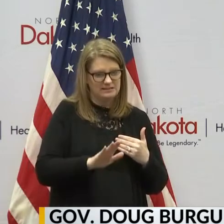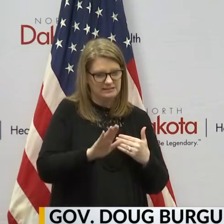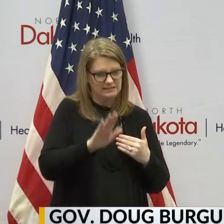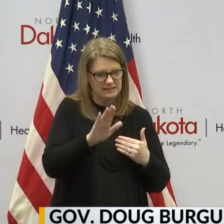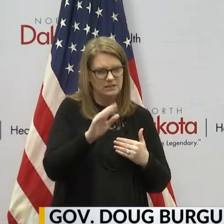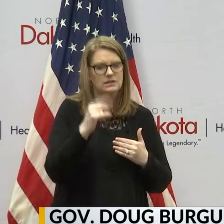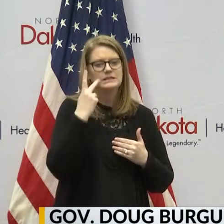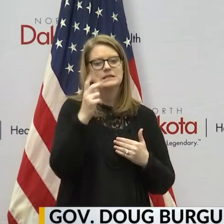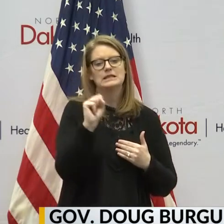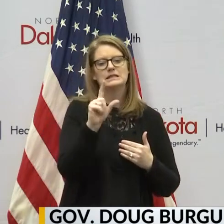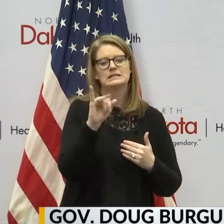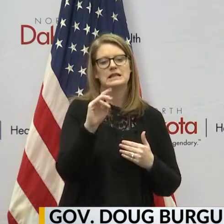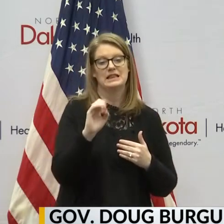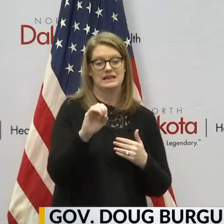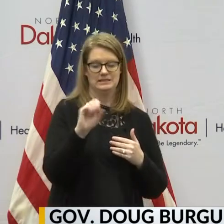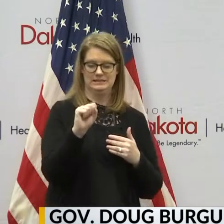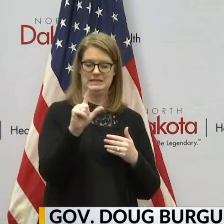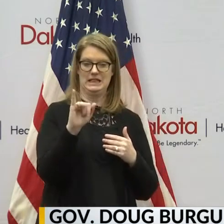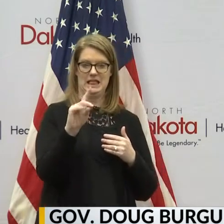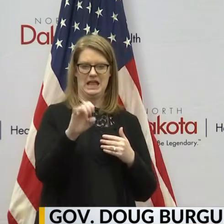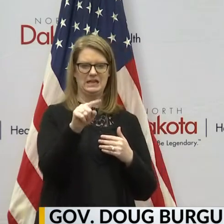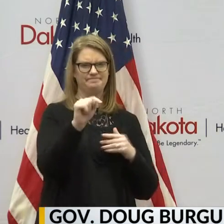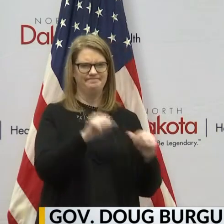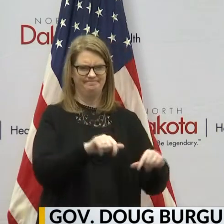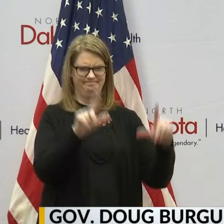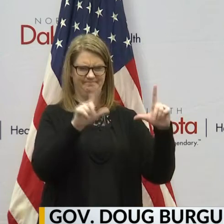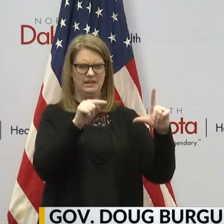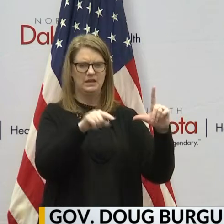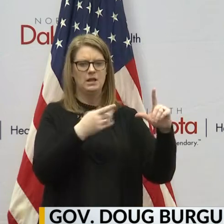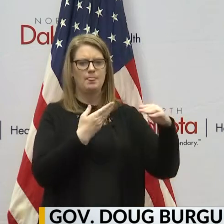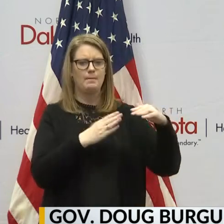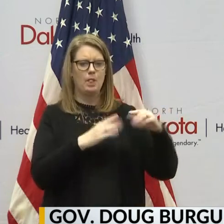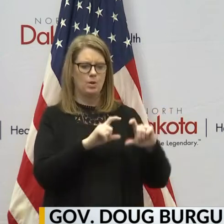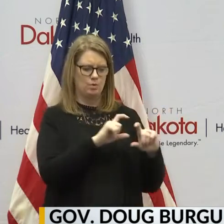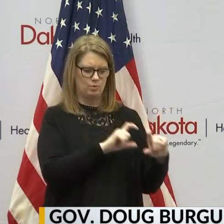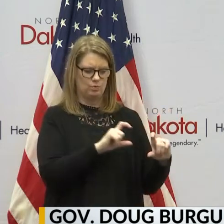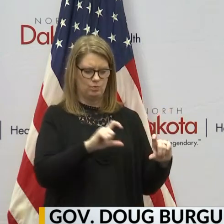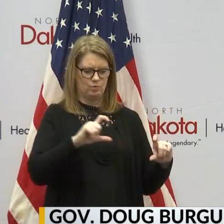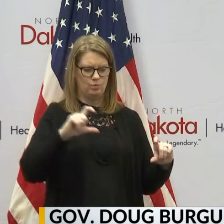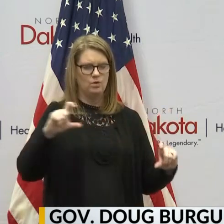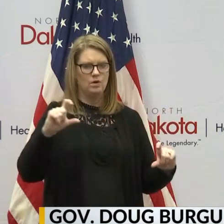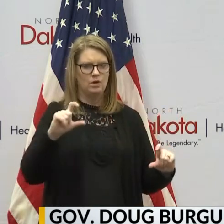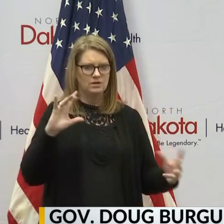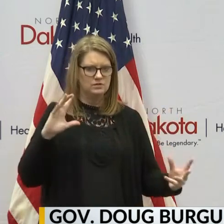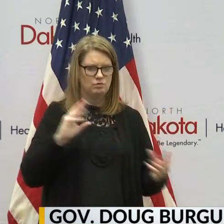WE ARE STILL IN A POSITION WHERE THINGS MAY BE JUMPING AROUND A LITTLE BIT AND WHEN WE TAKE A LOOK AT THIS SLIDE IT